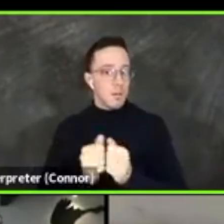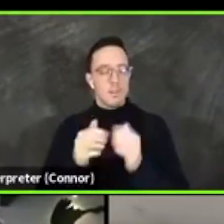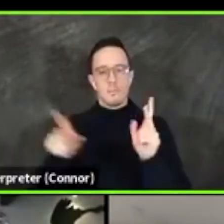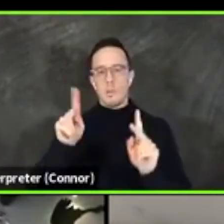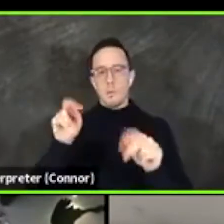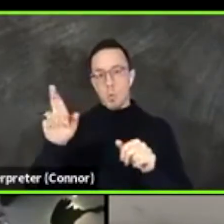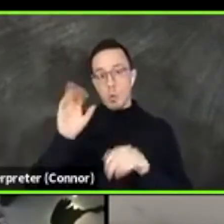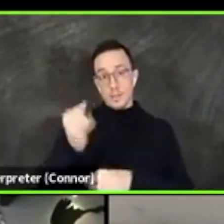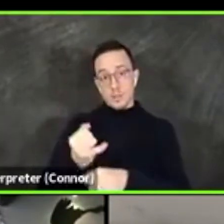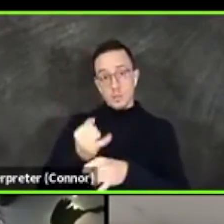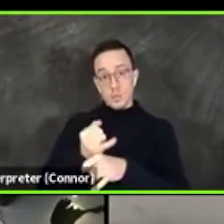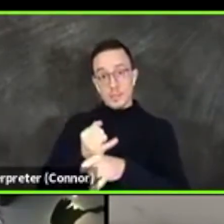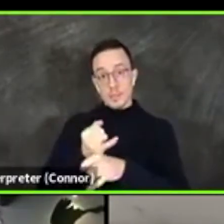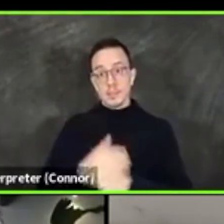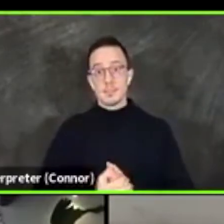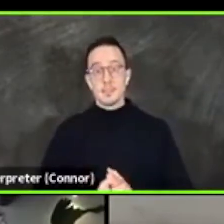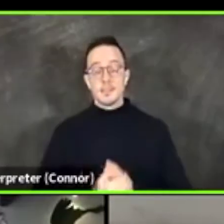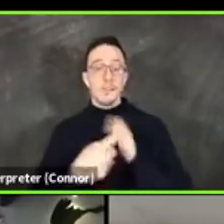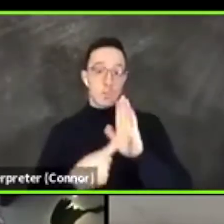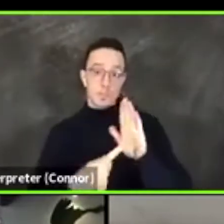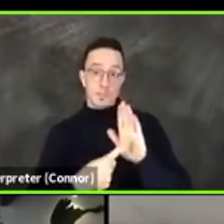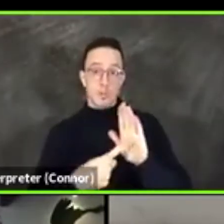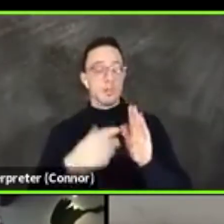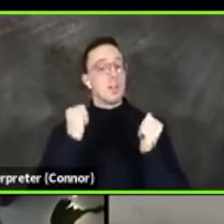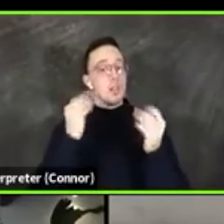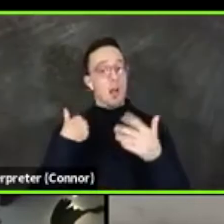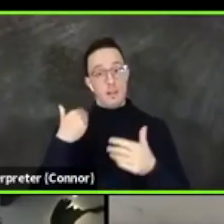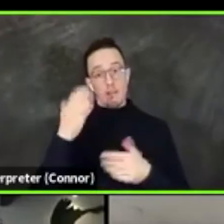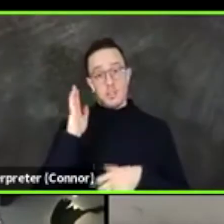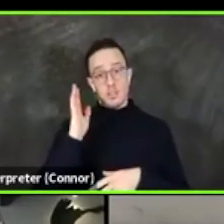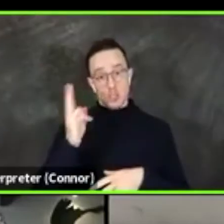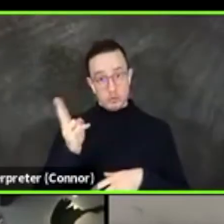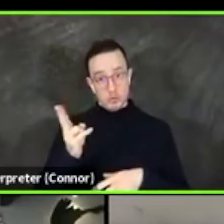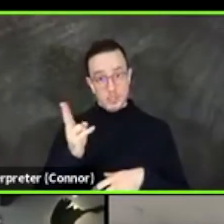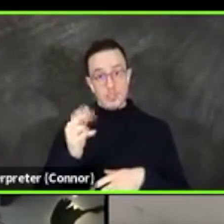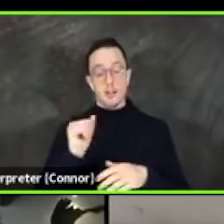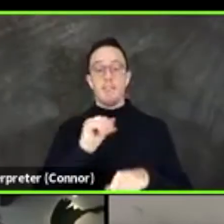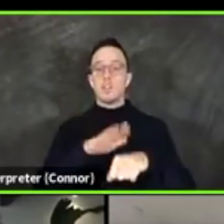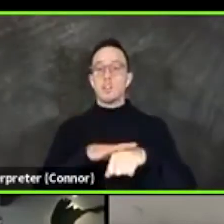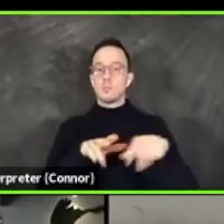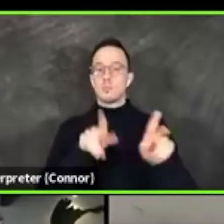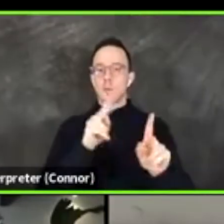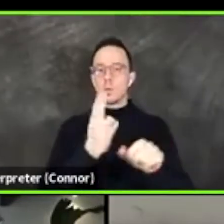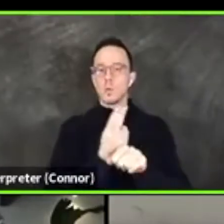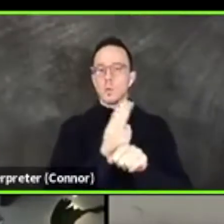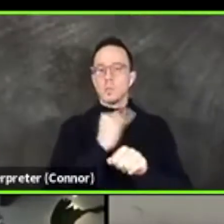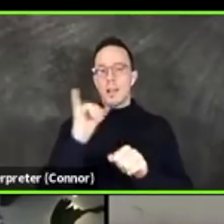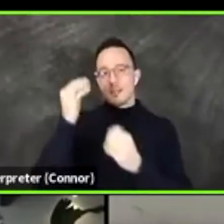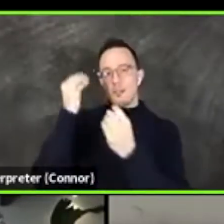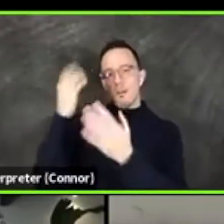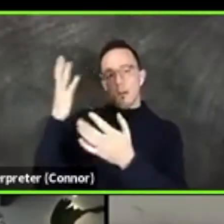USED AS INFORMMENTS FOR ANTHROPOLOGICAL INVESTIGATION, WHEN THOSE ANTHROPOLOGISTS WERE,